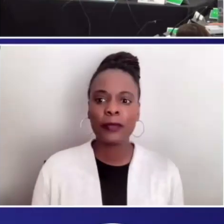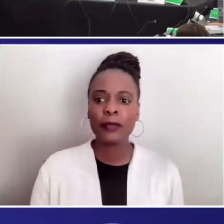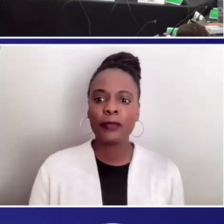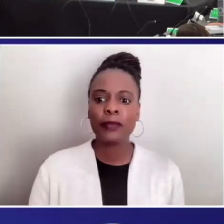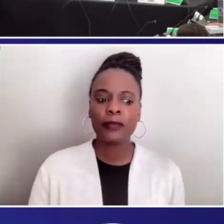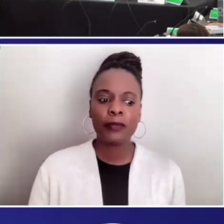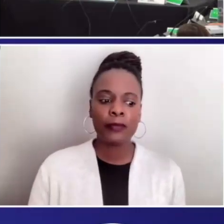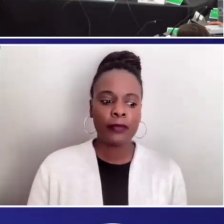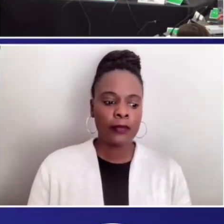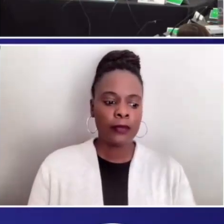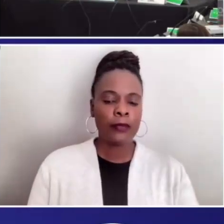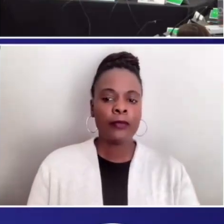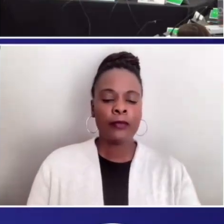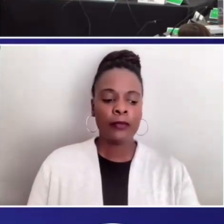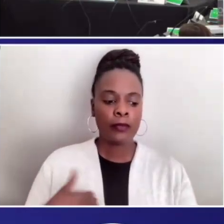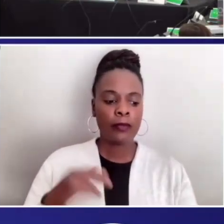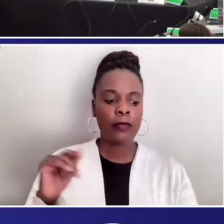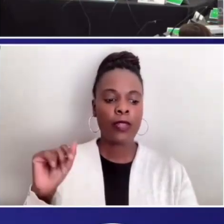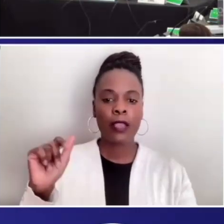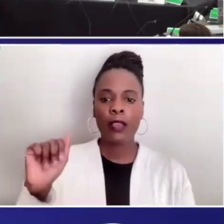So we have Alex Holt, then Jenna, then Scott.